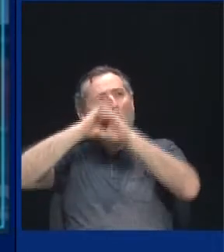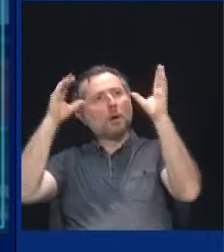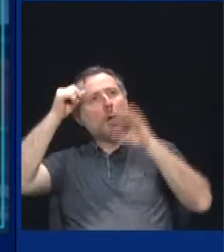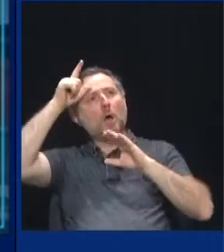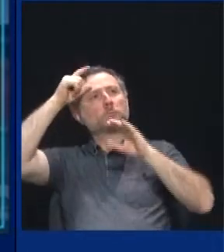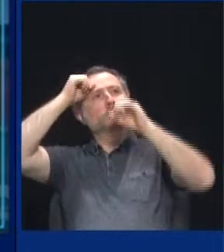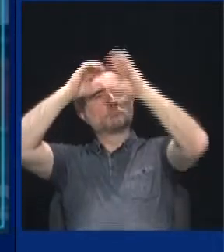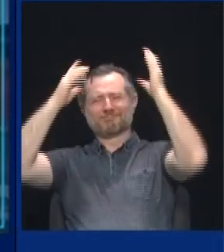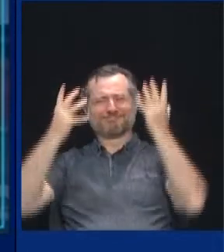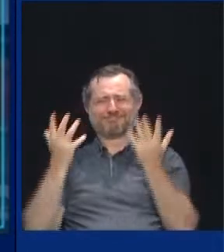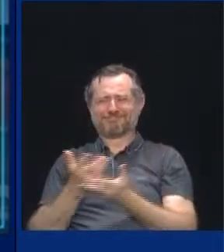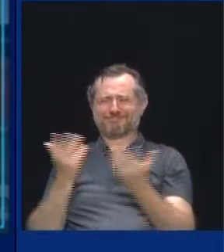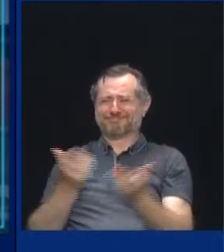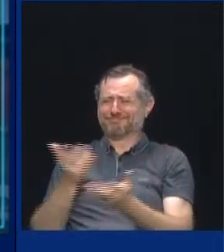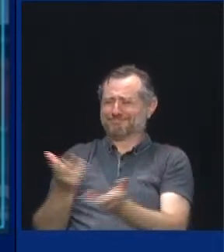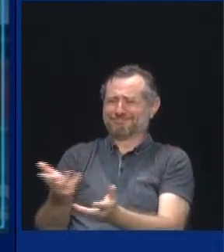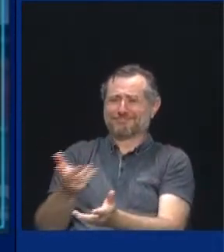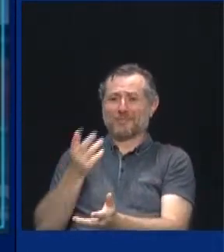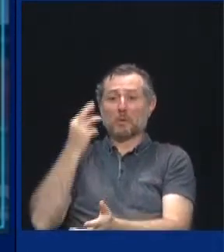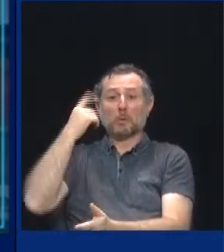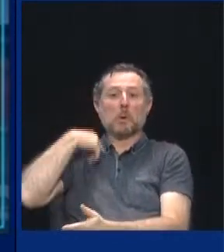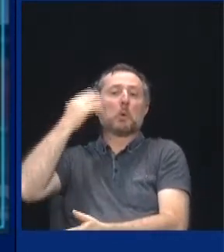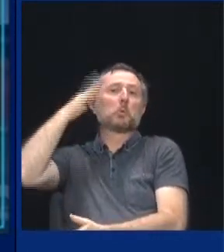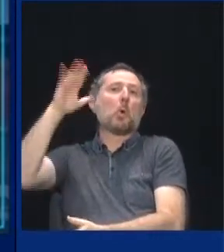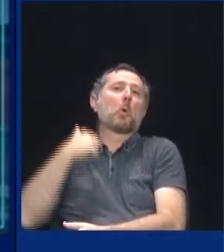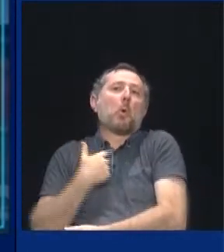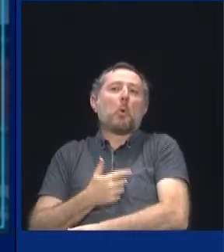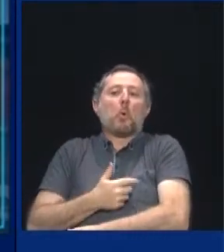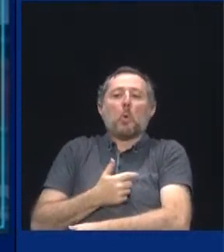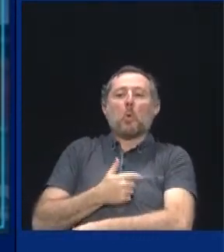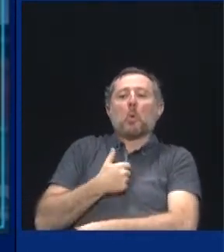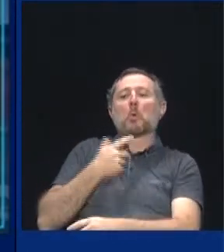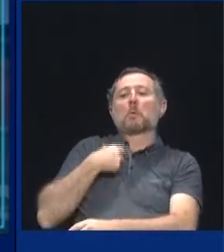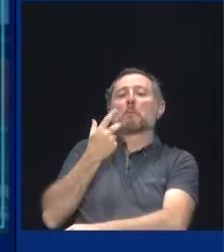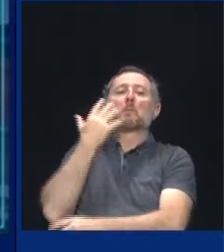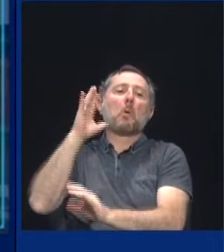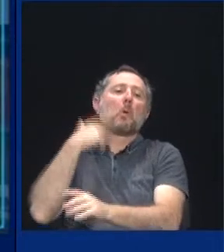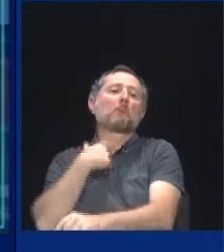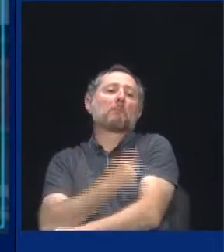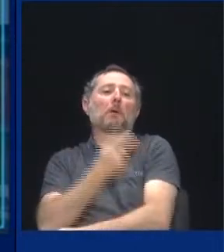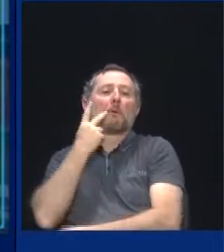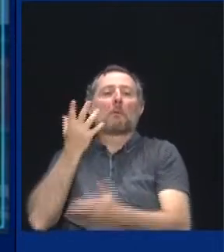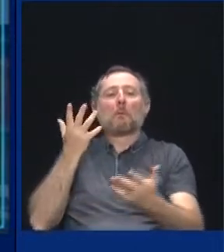VACCINE. THERE IS NO LOGIC TO THAT ARGUMENT.